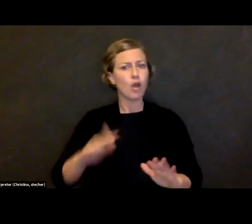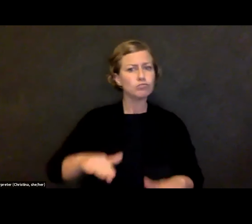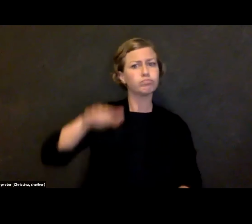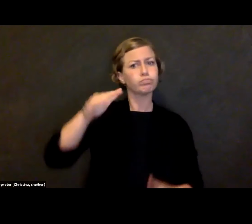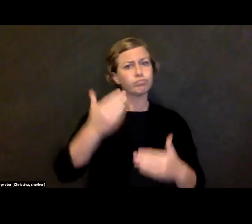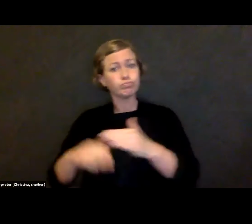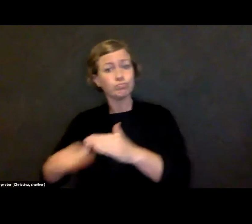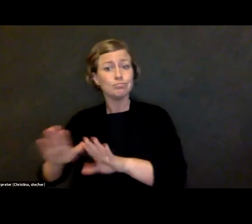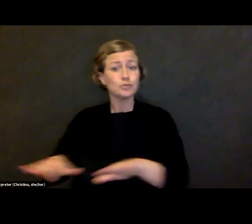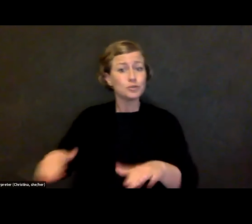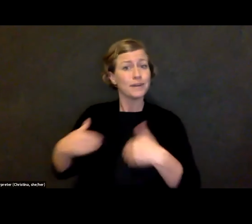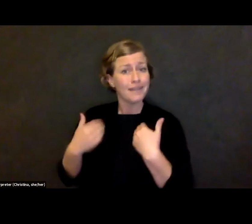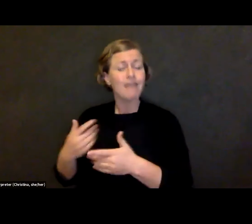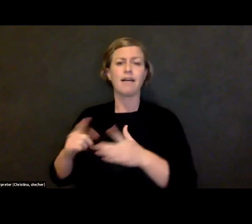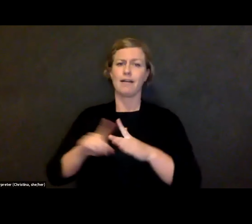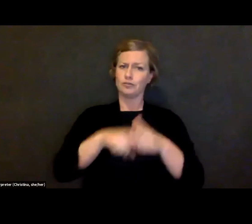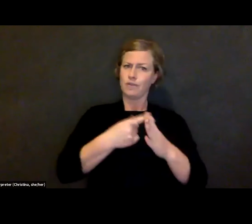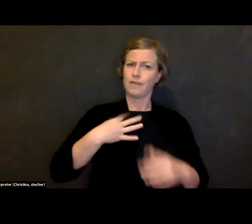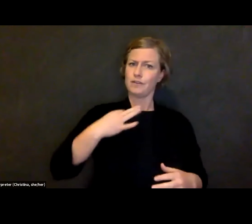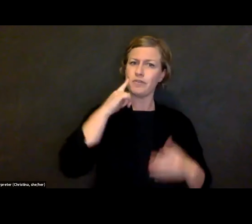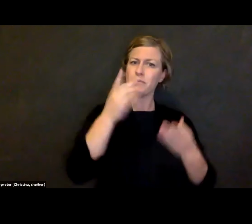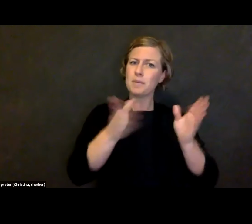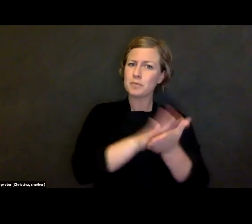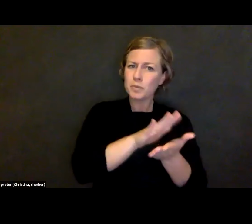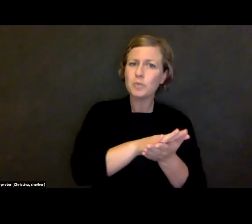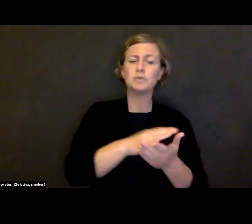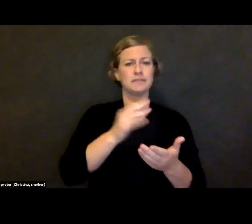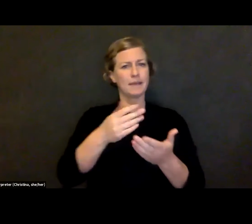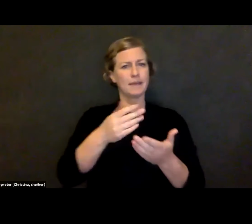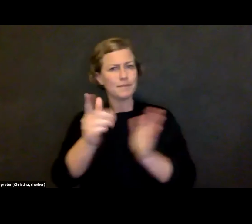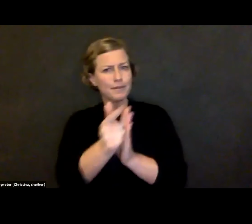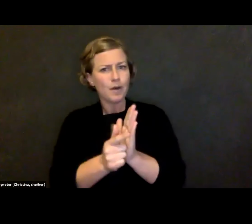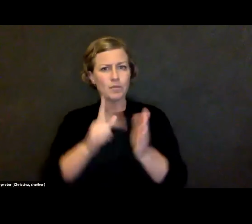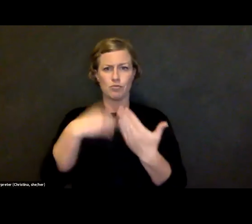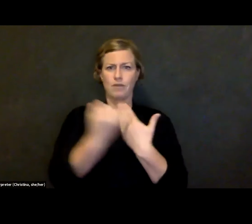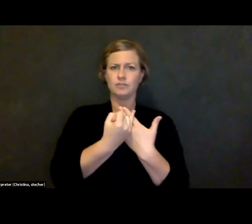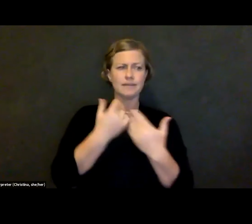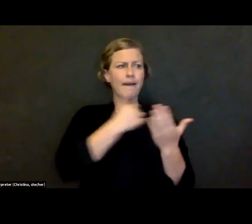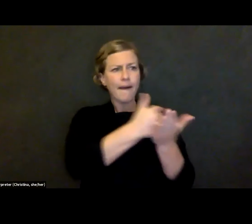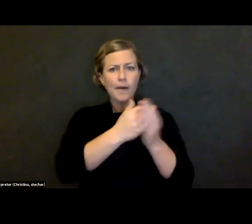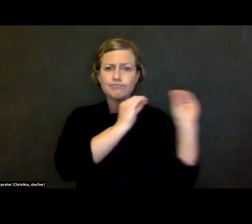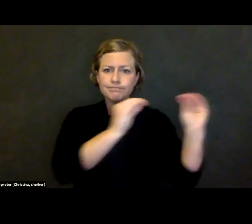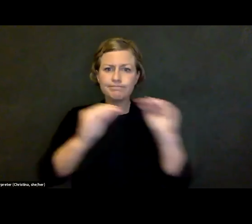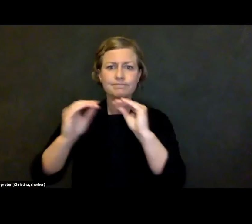truth. When later on in life, when my own children were young I began volunteering in our public schools